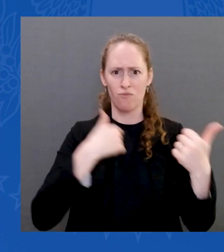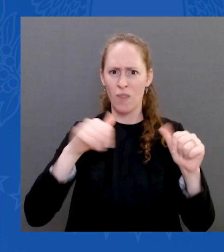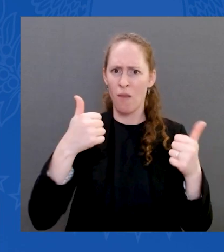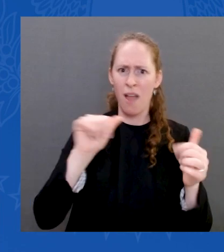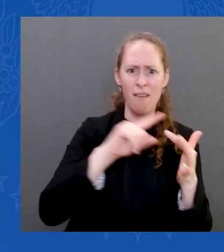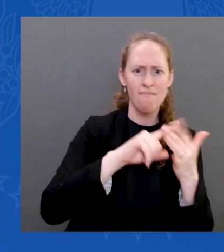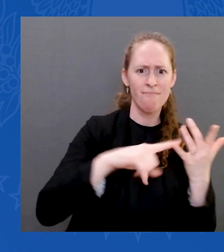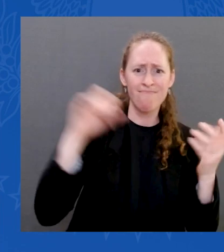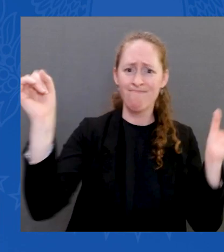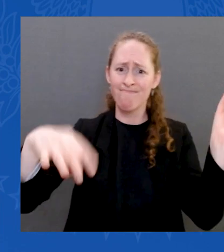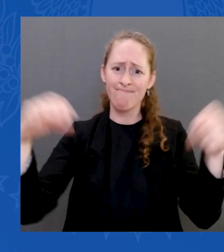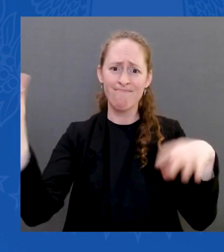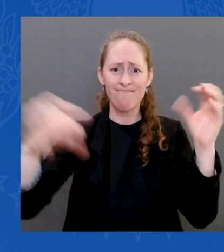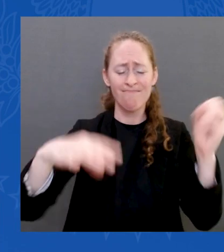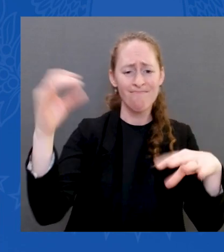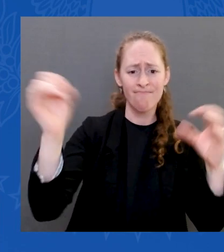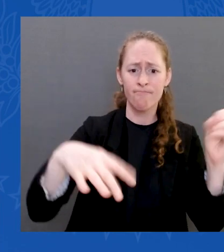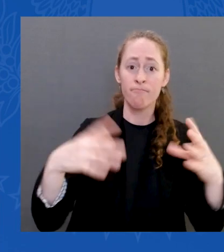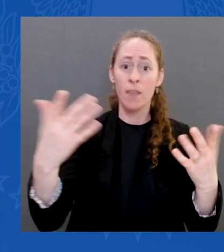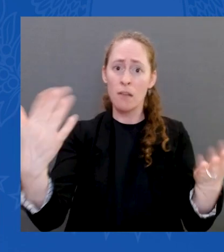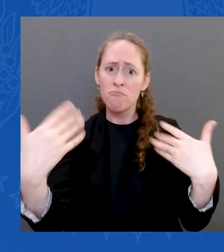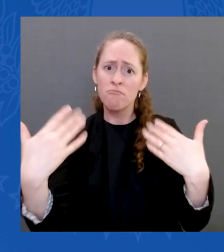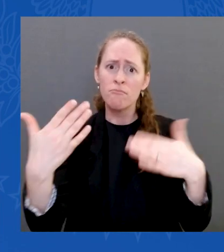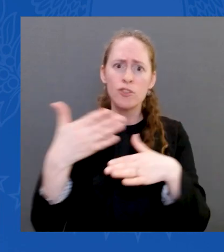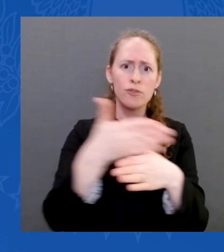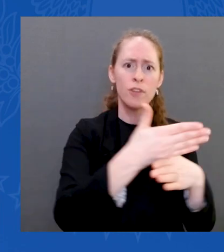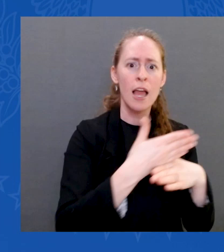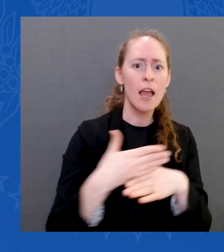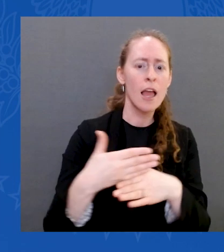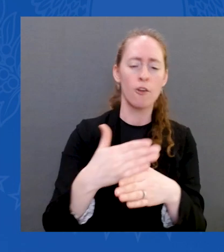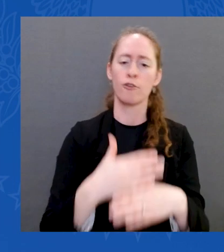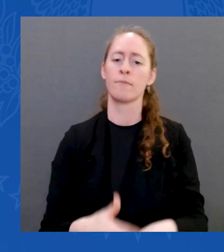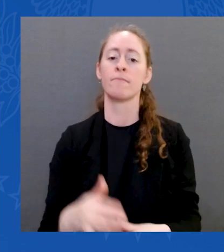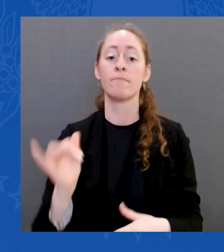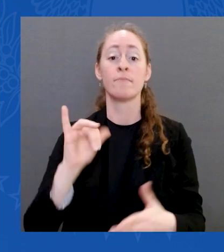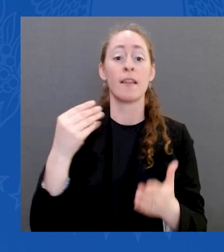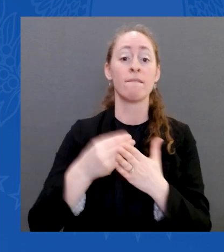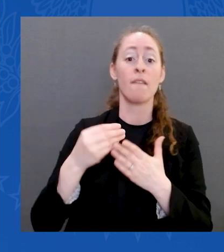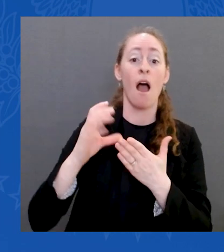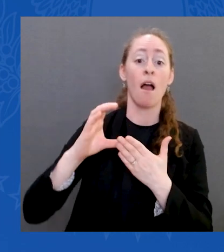Using funds from the American Rescue Plan, schools are providing and expanding summer learning --